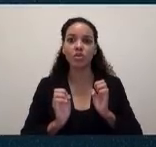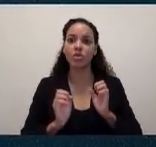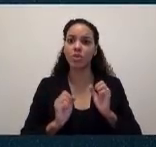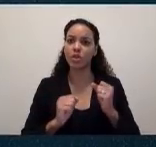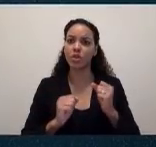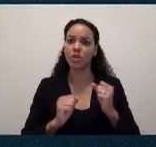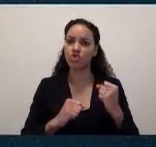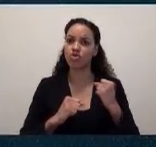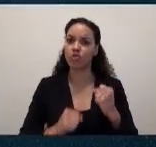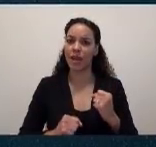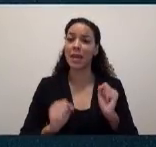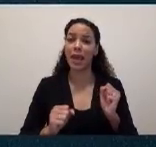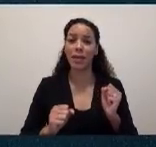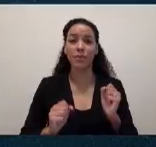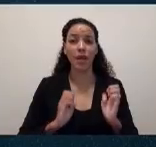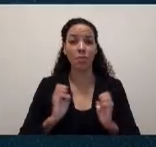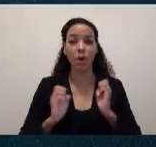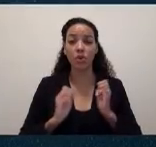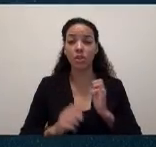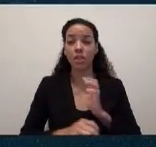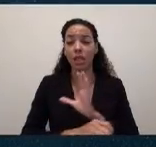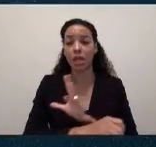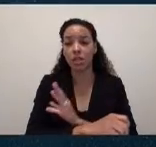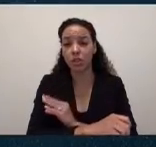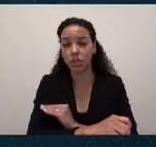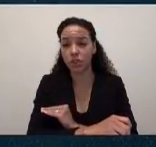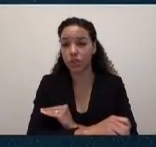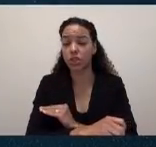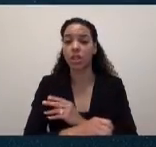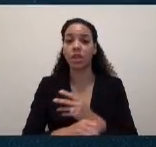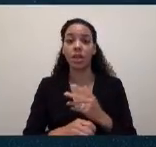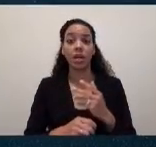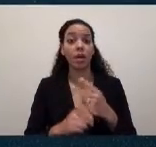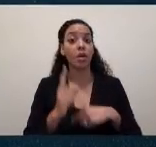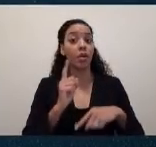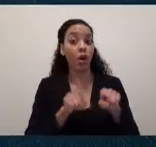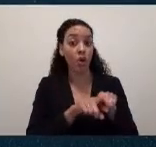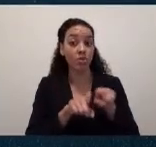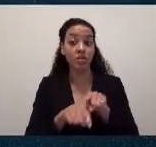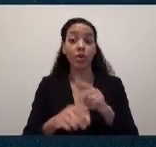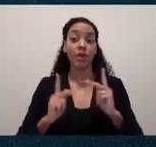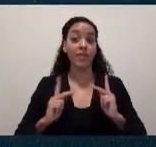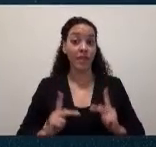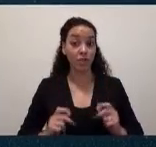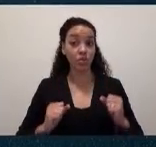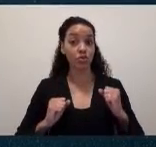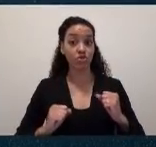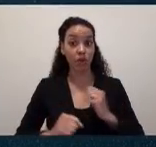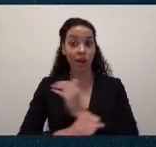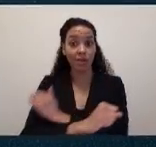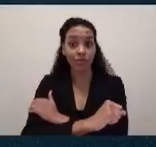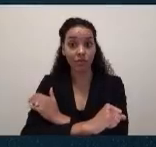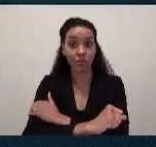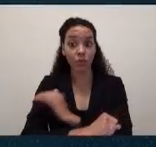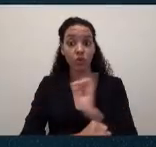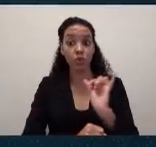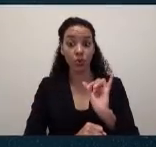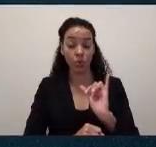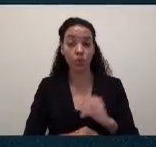It requires physical strength and it's physically demanding, and it requires a certain spirit of giving,